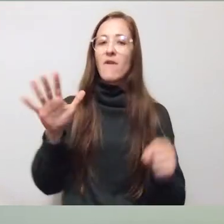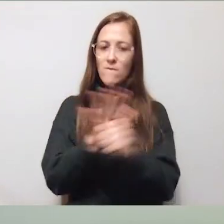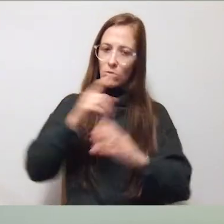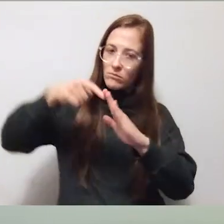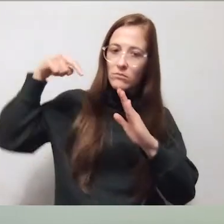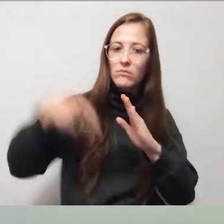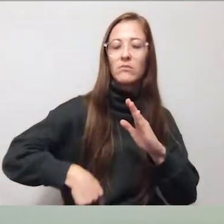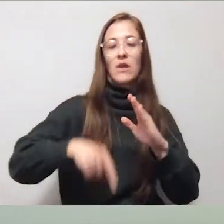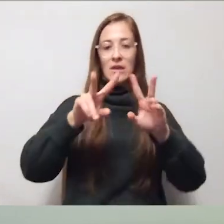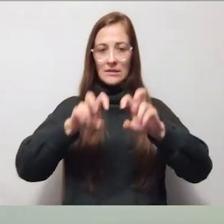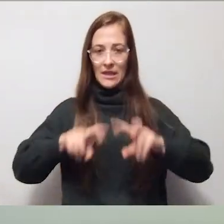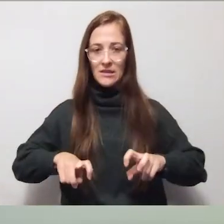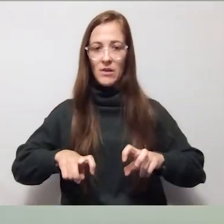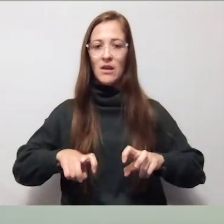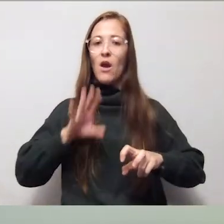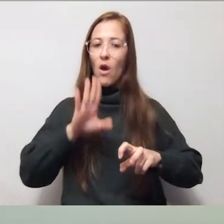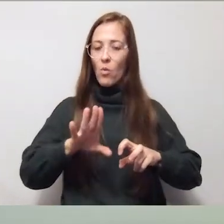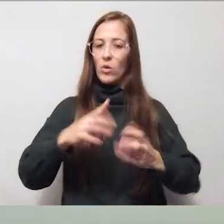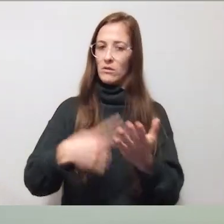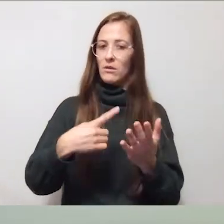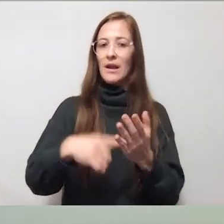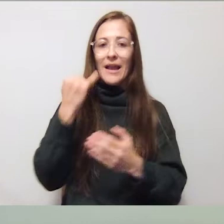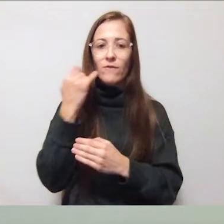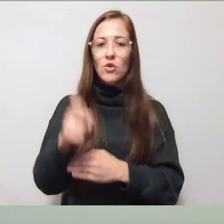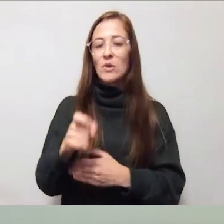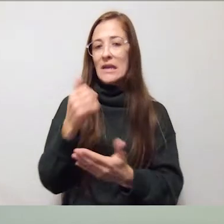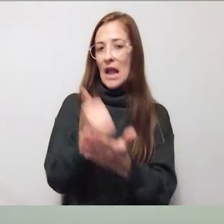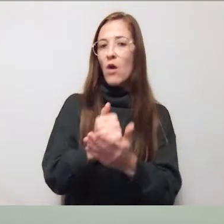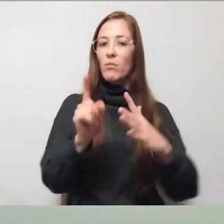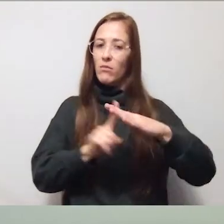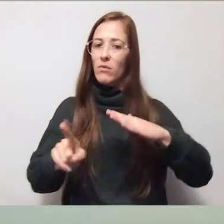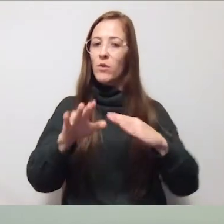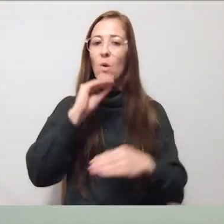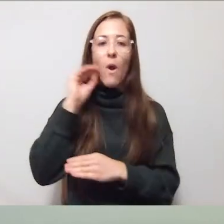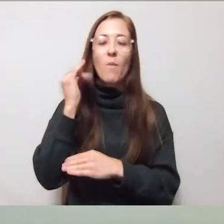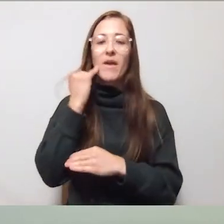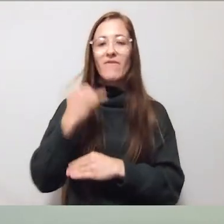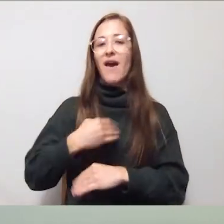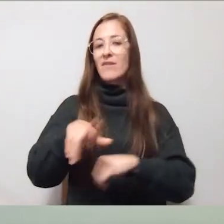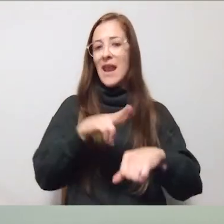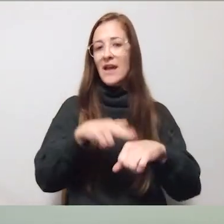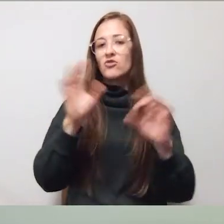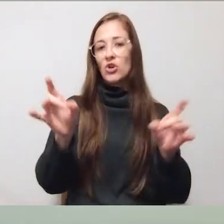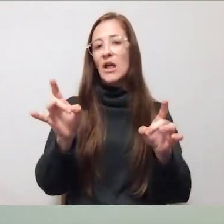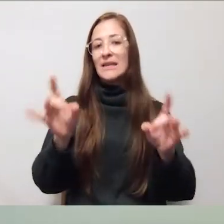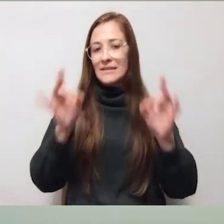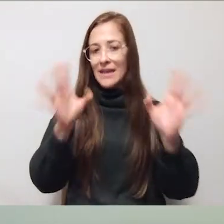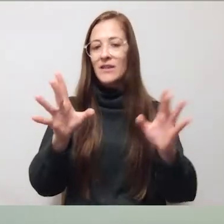that will be inclusive of do you need assistance evacuating your home if there was a natural disaster? Would you need assistance with interpretation?